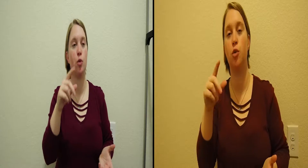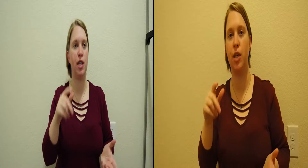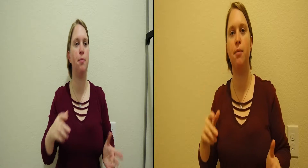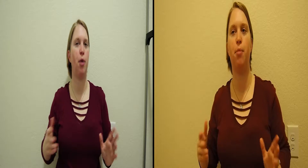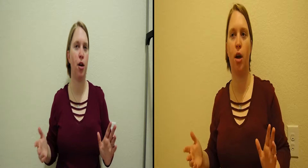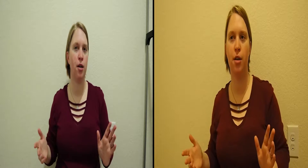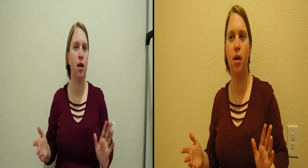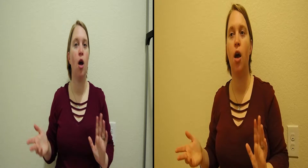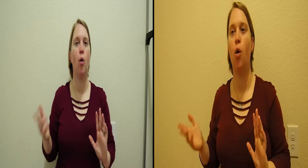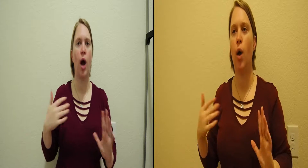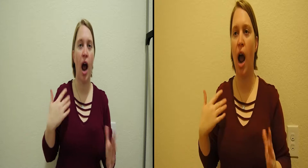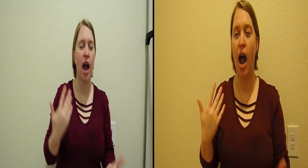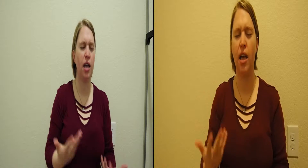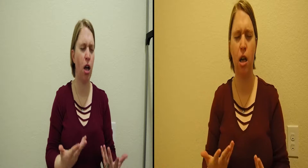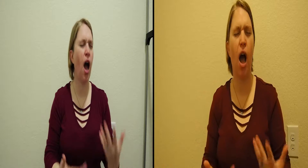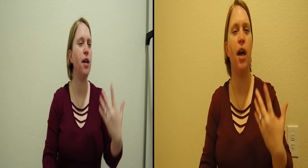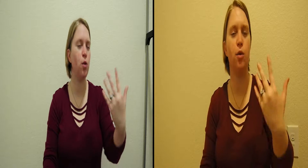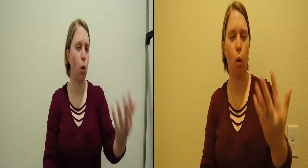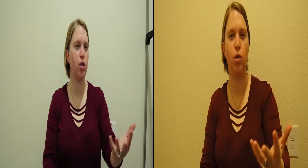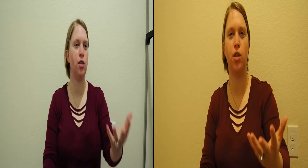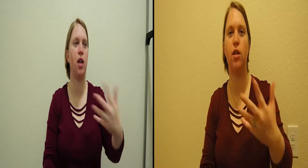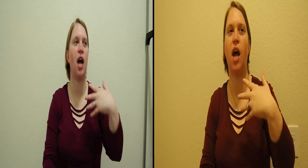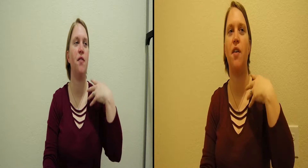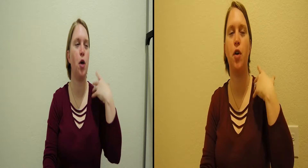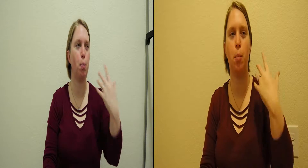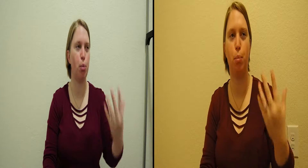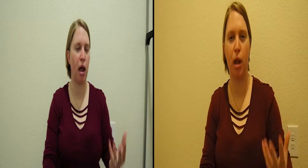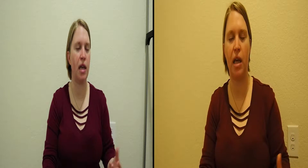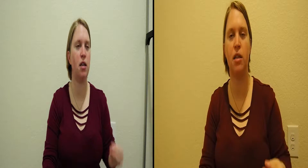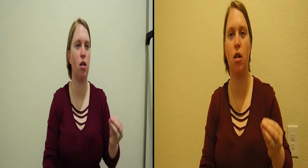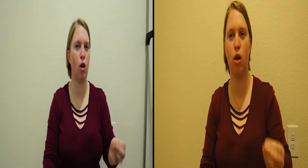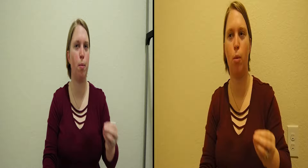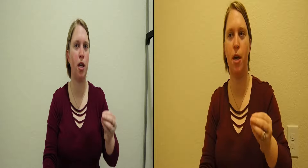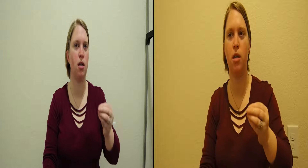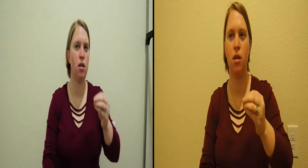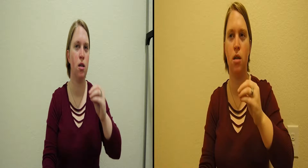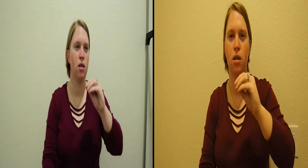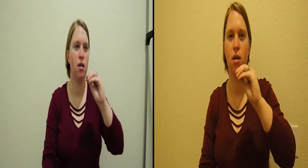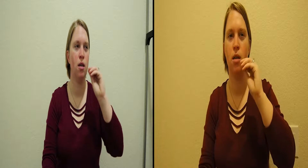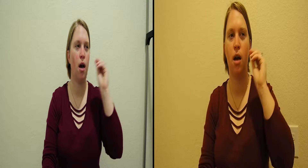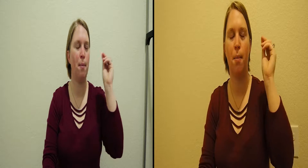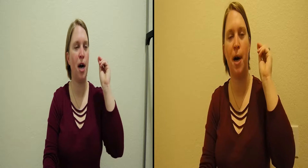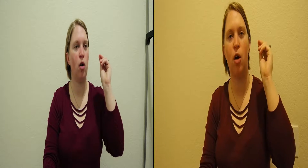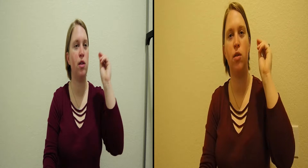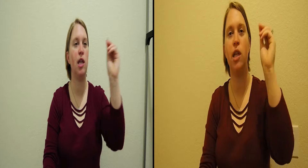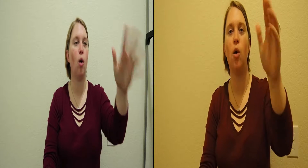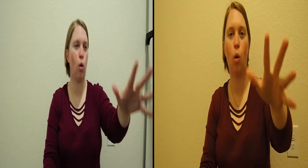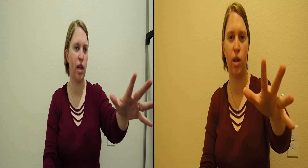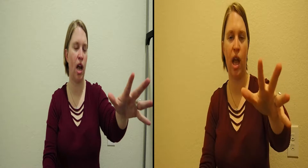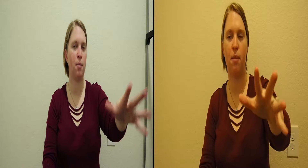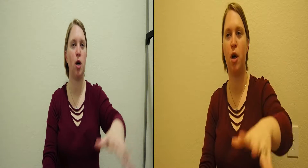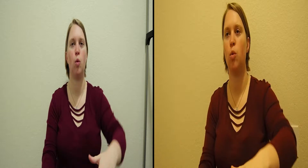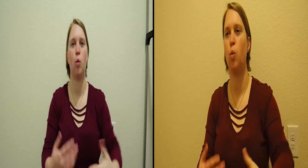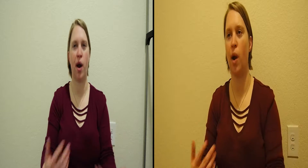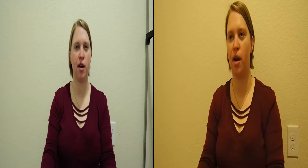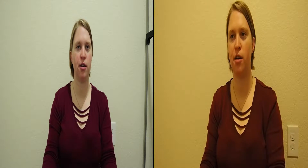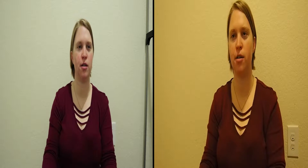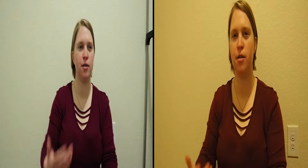part where I, I told you that I've complained a little bit about the old camera where